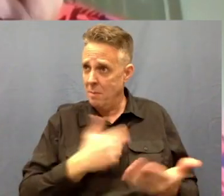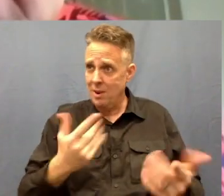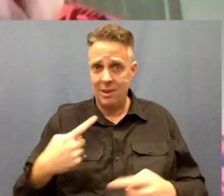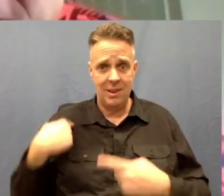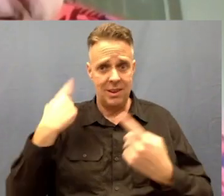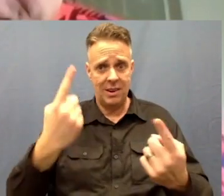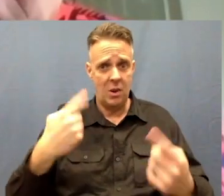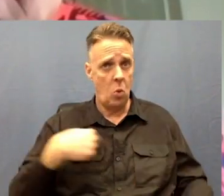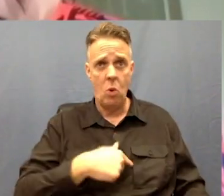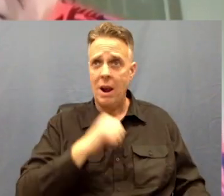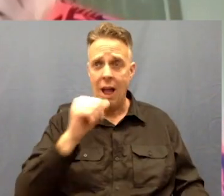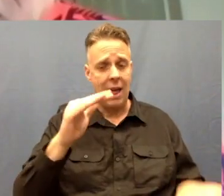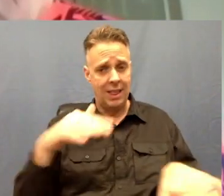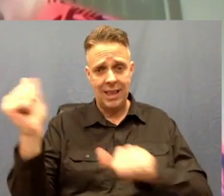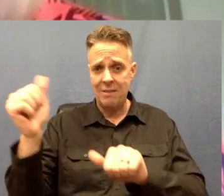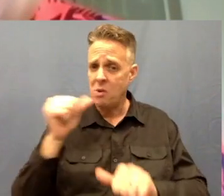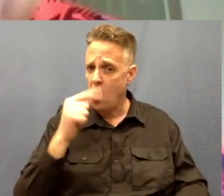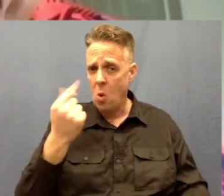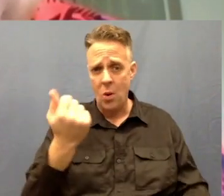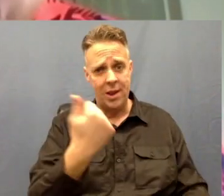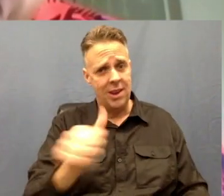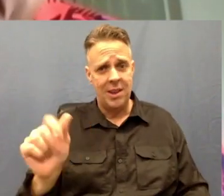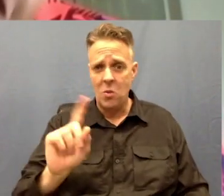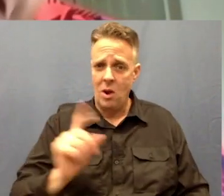HERE, AND WE'RE NOT GOING TO GO ANYWHERE. SO WE WORK IN THE RESTAURANT